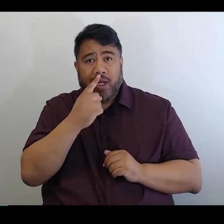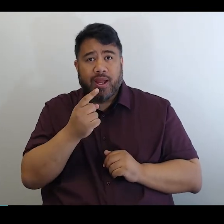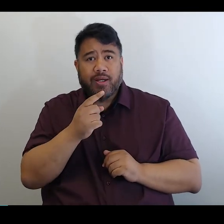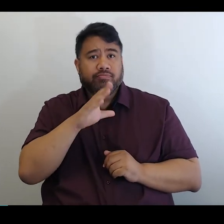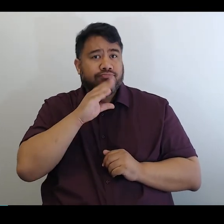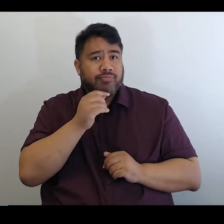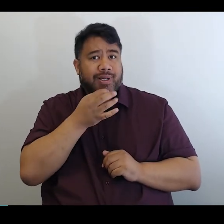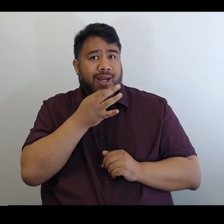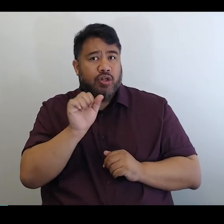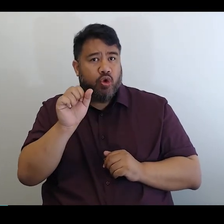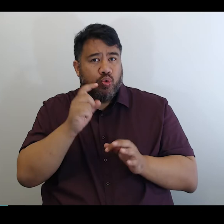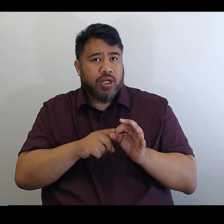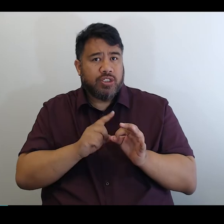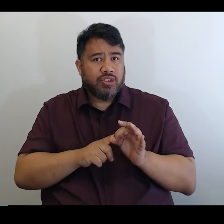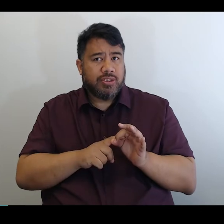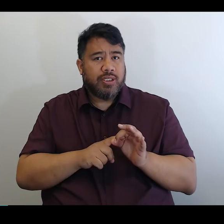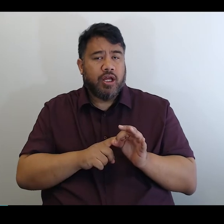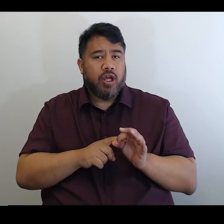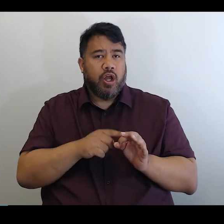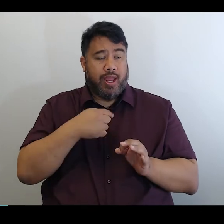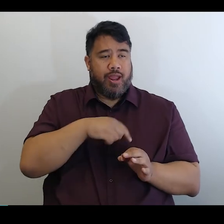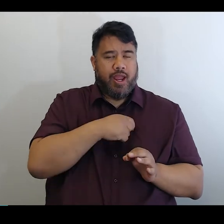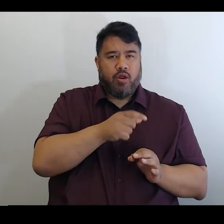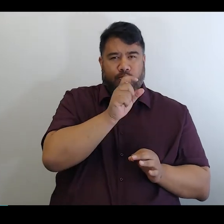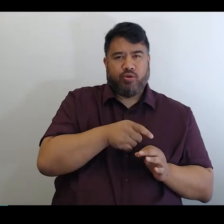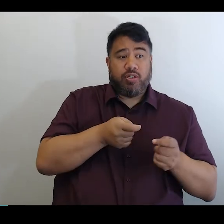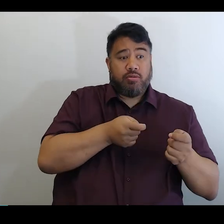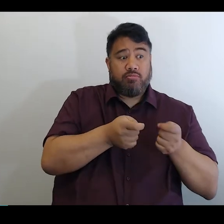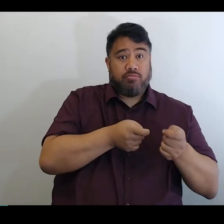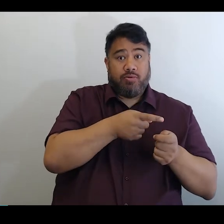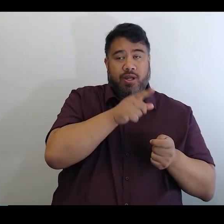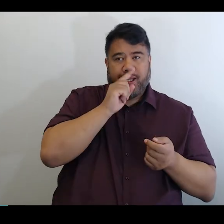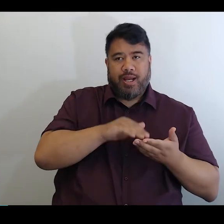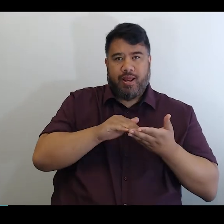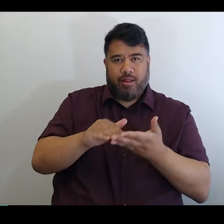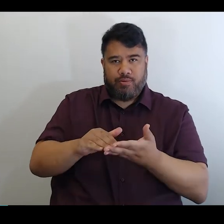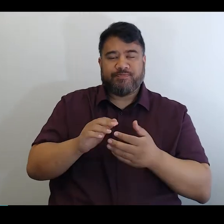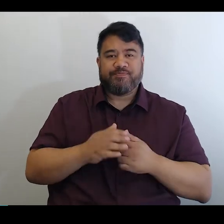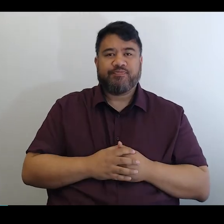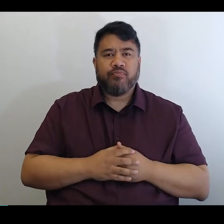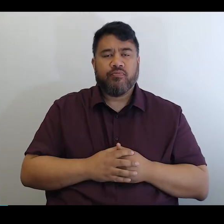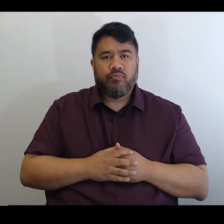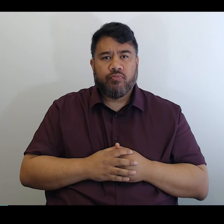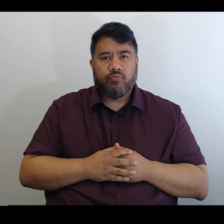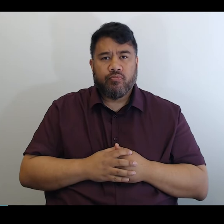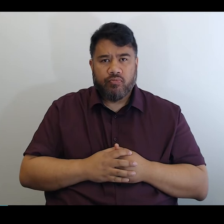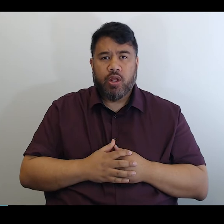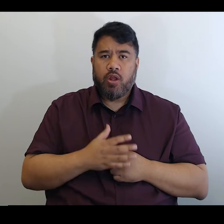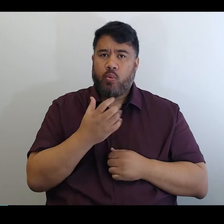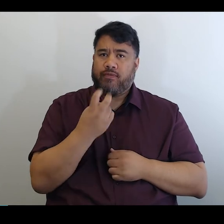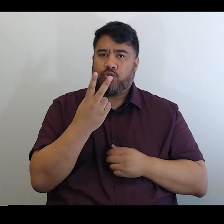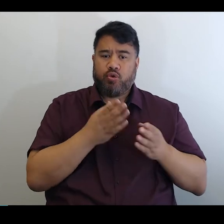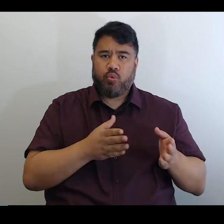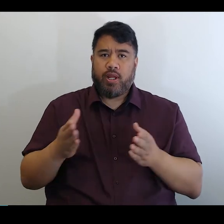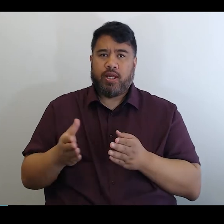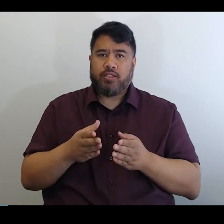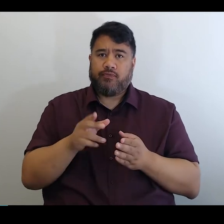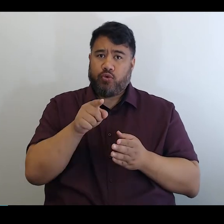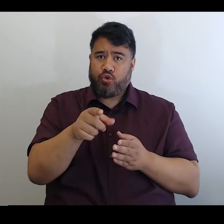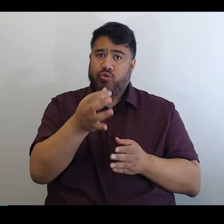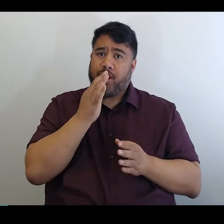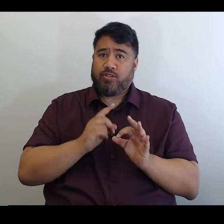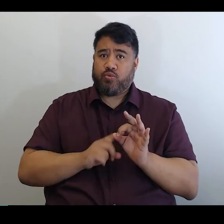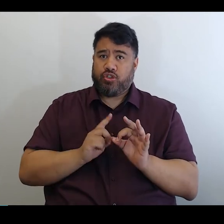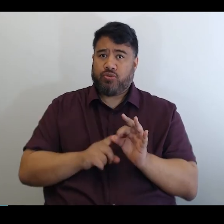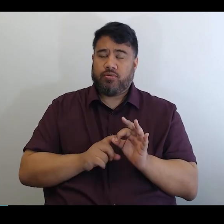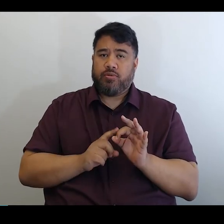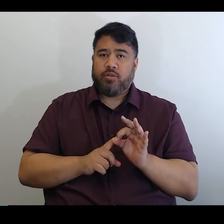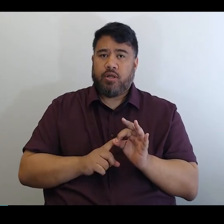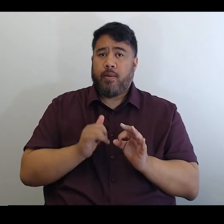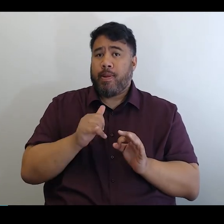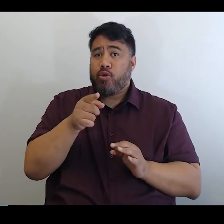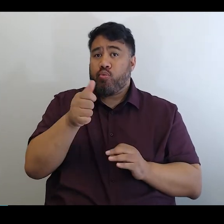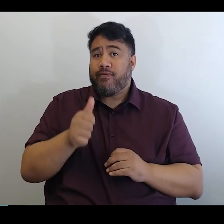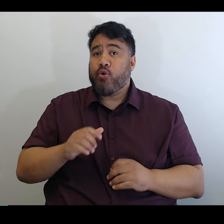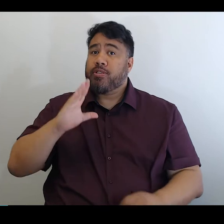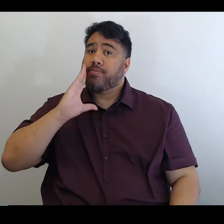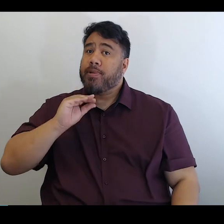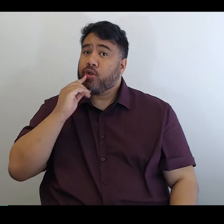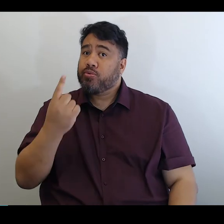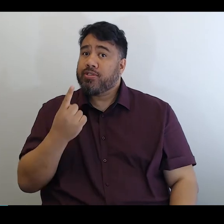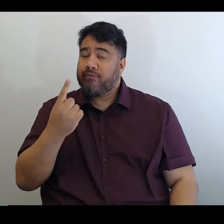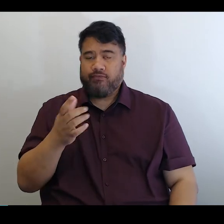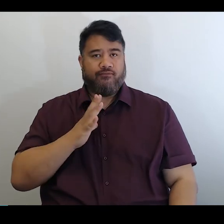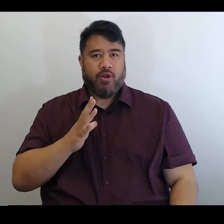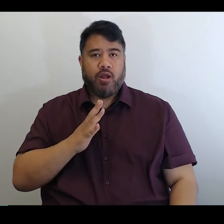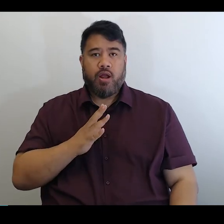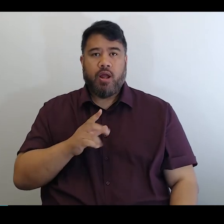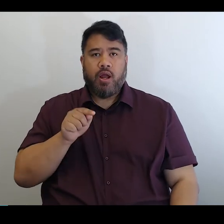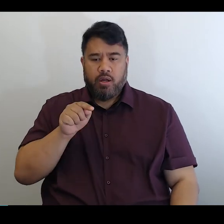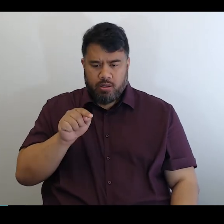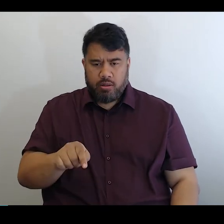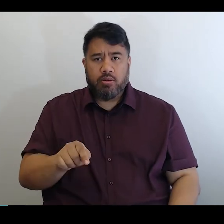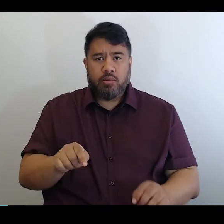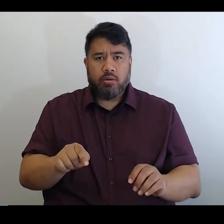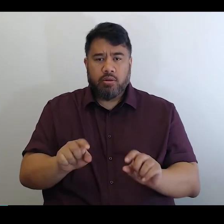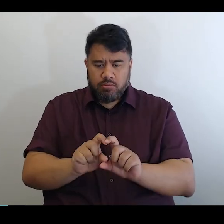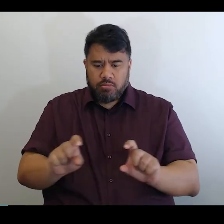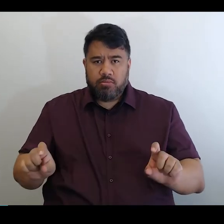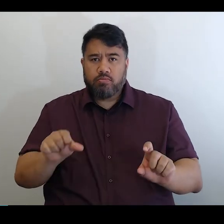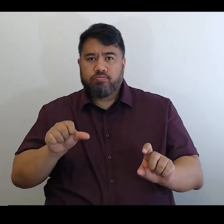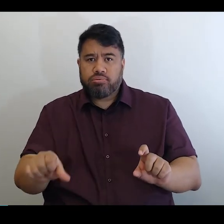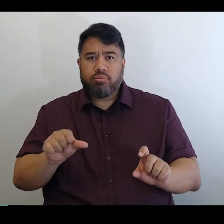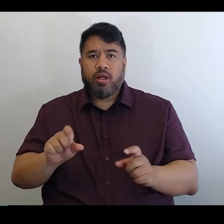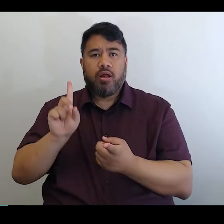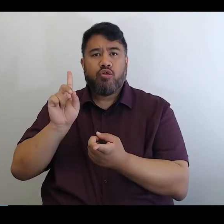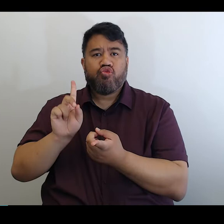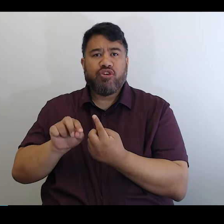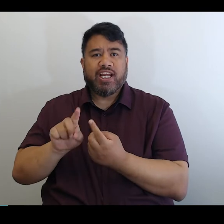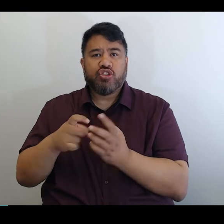We're looking forward to the comments and questions and you'll be able to do that in two ways. When we get to that point, if you would like to ask a question verbally, please click on the reactions button on your zoom toolbar and click ‘raise hand’.